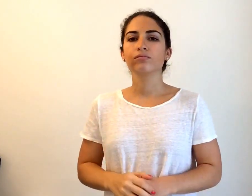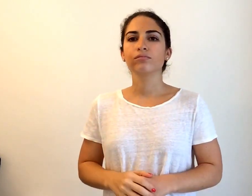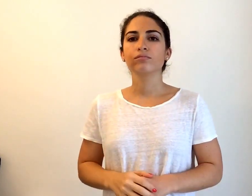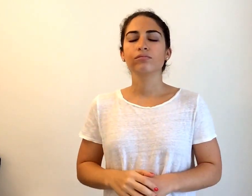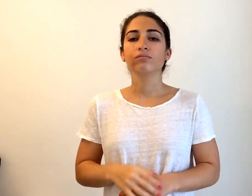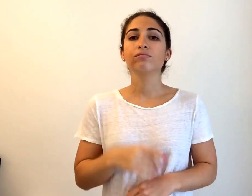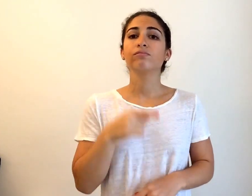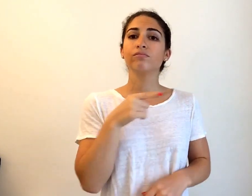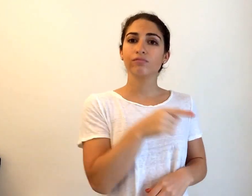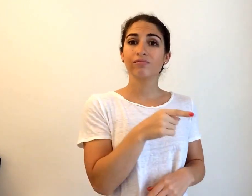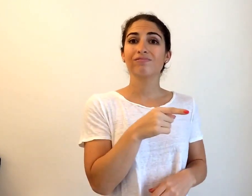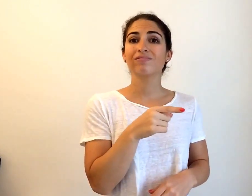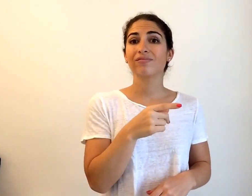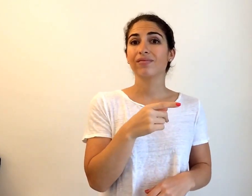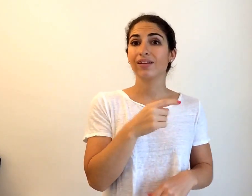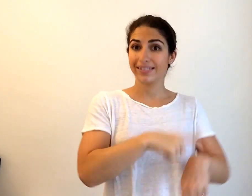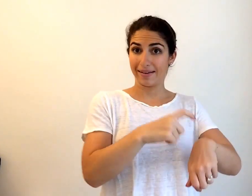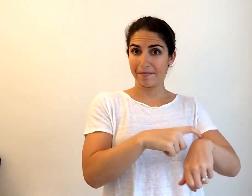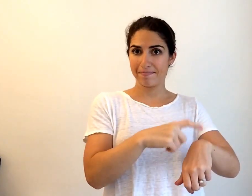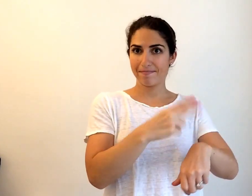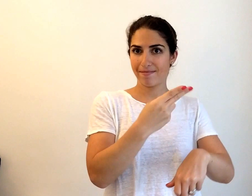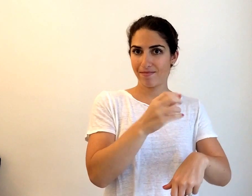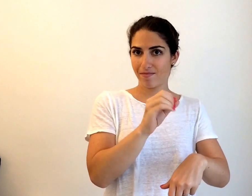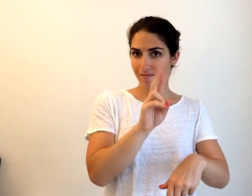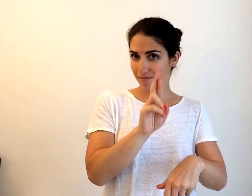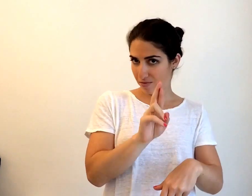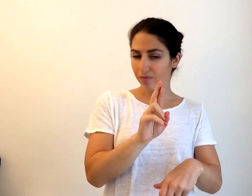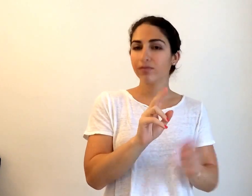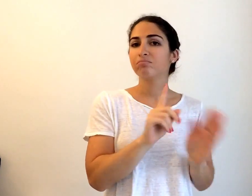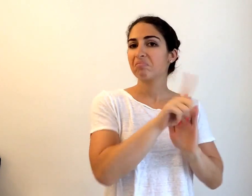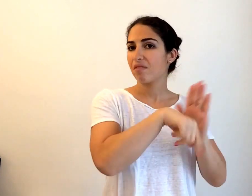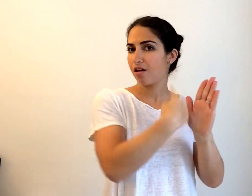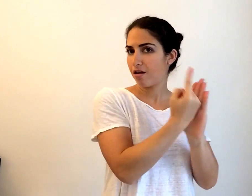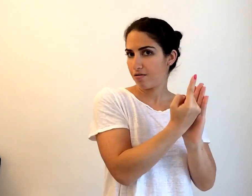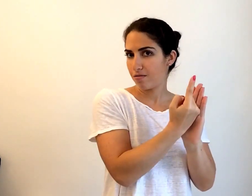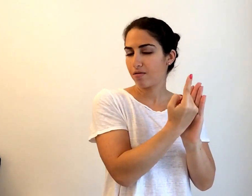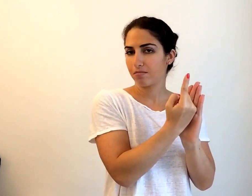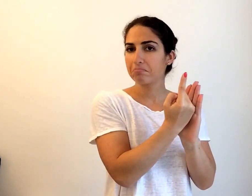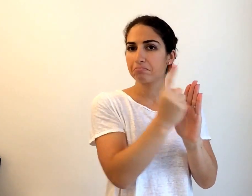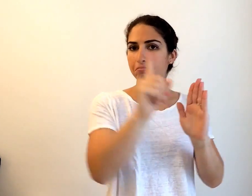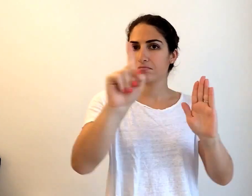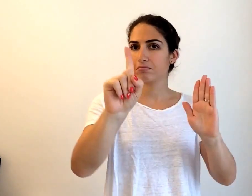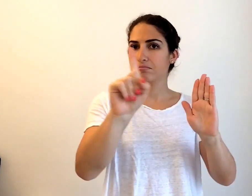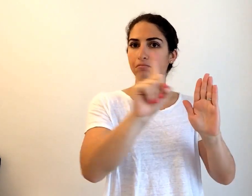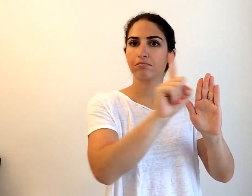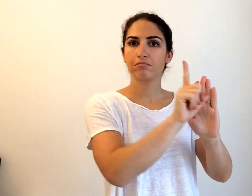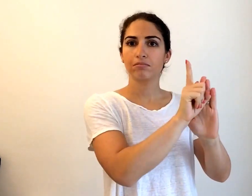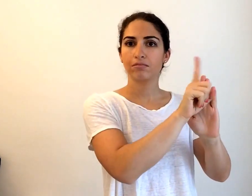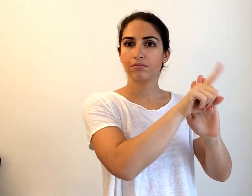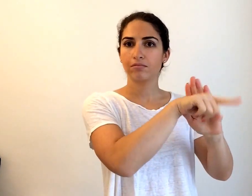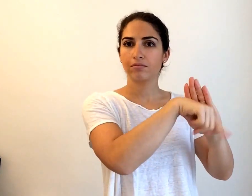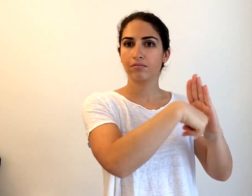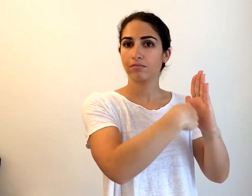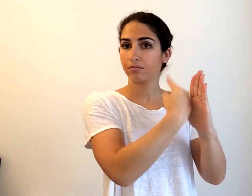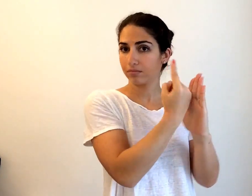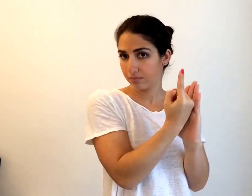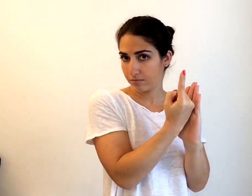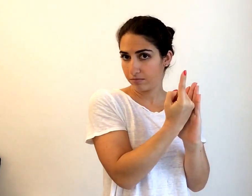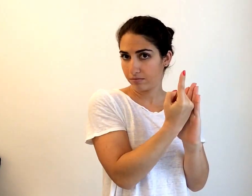That's "OUR". The other is about time: H-o-u-r... 1-hour, like the hand going